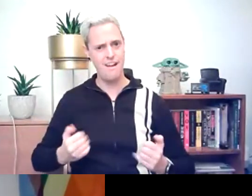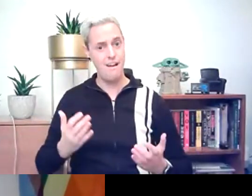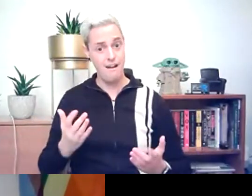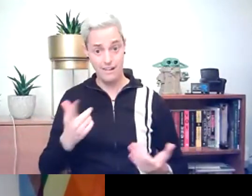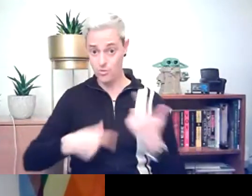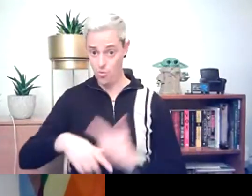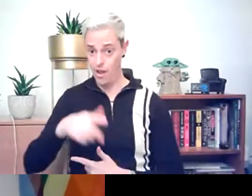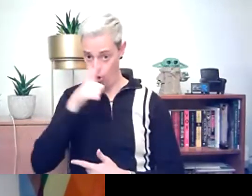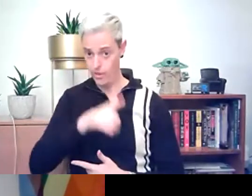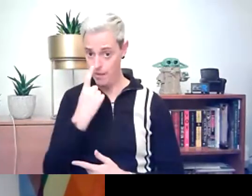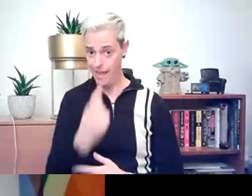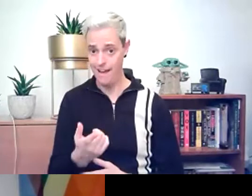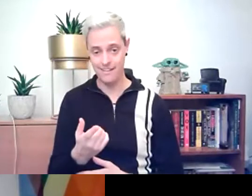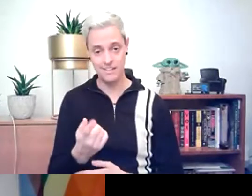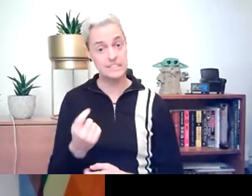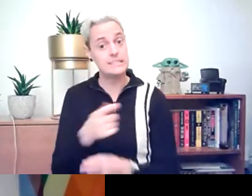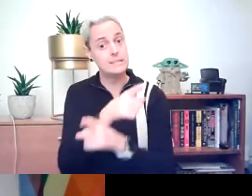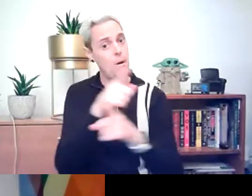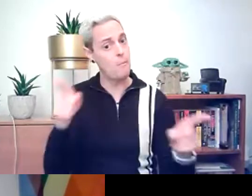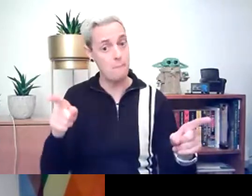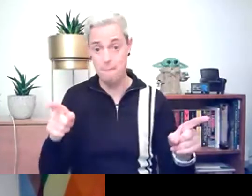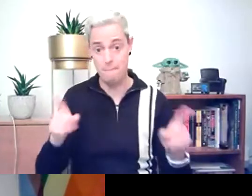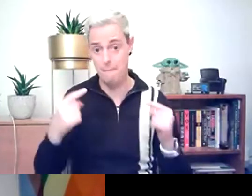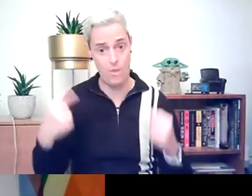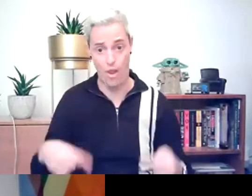not everyone has the has 18:39:01 the ability to be able to step back